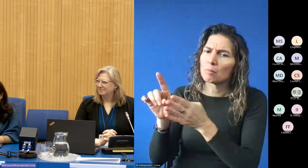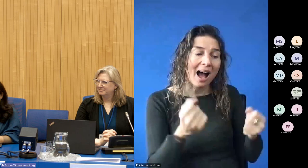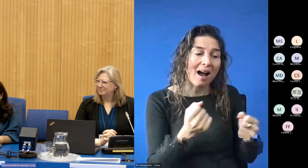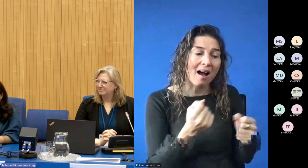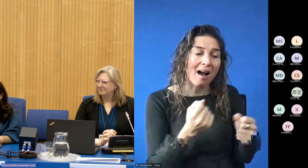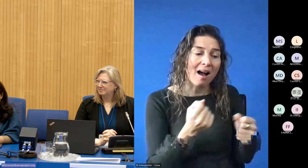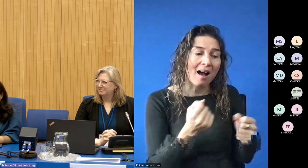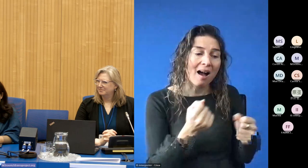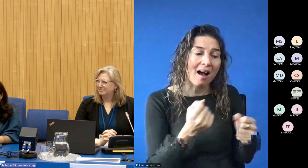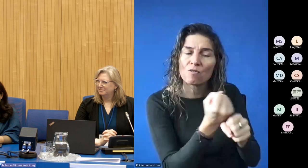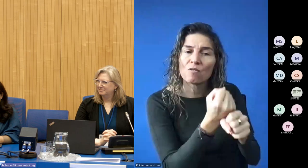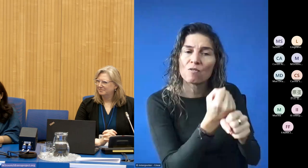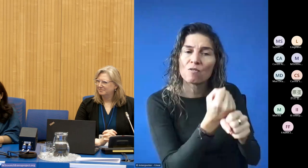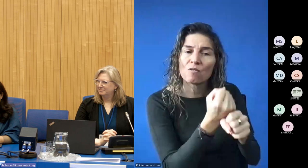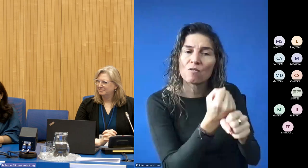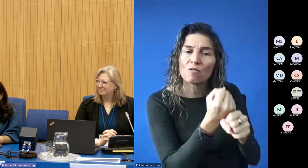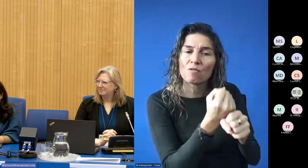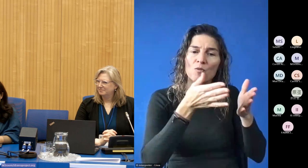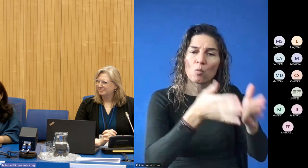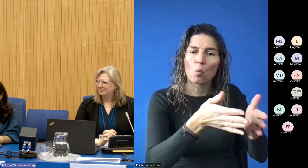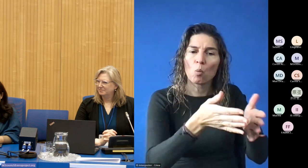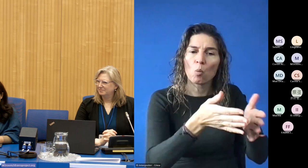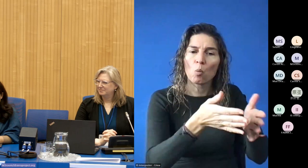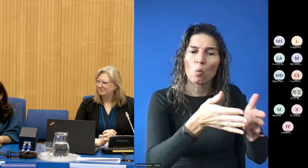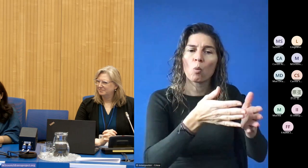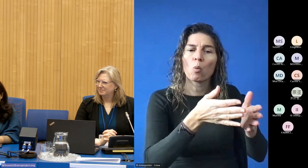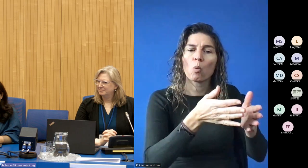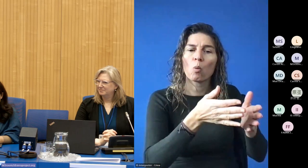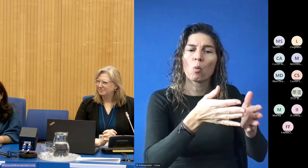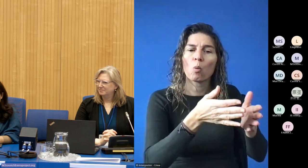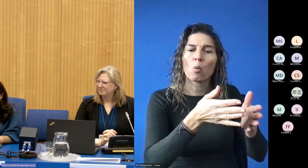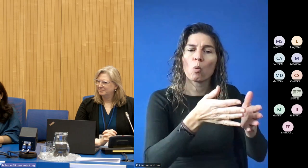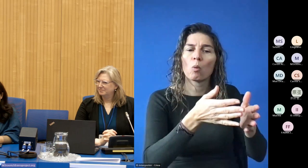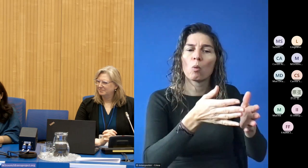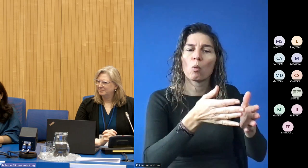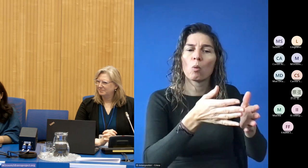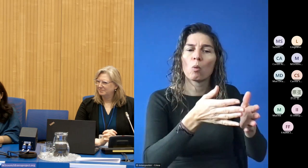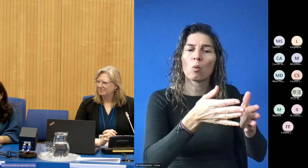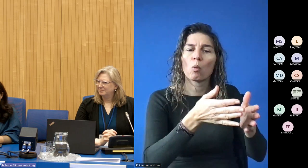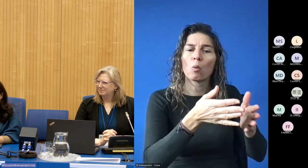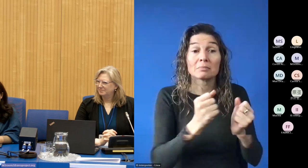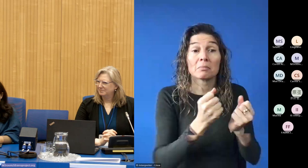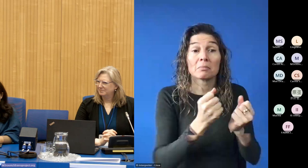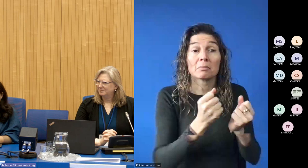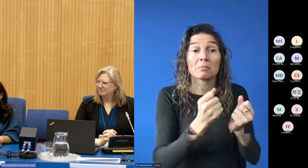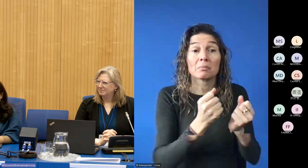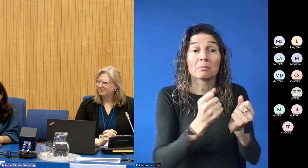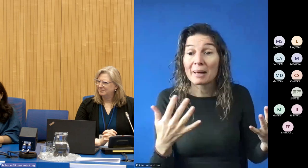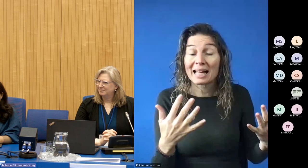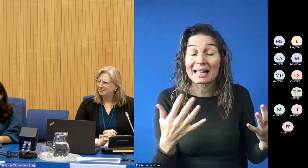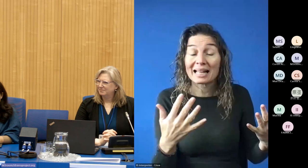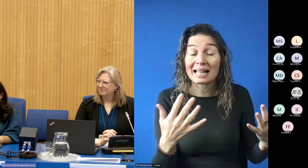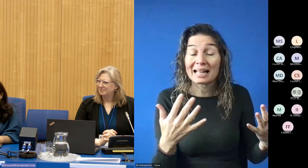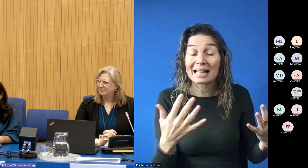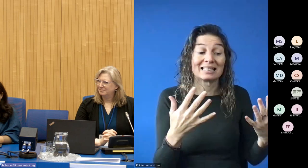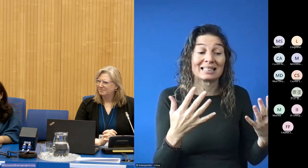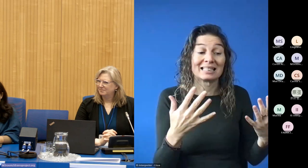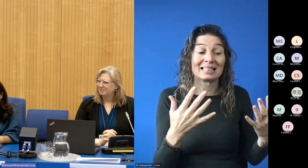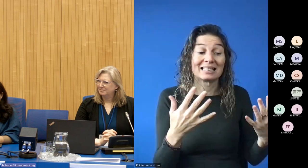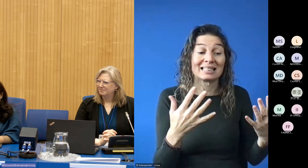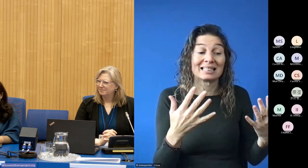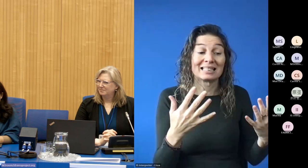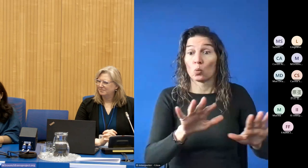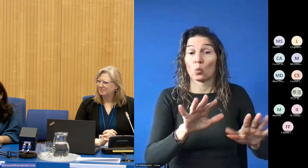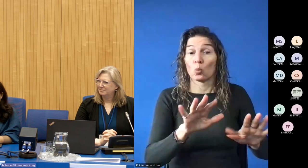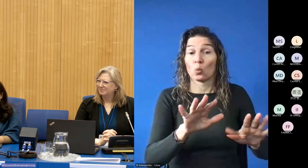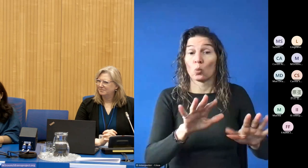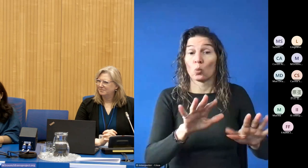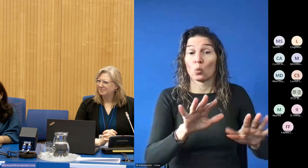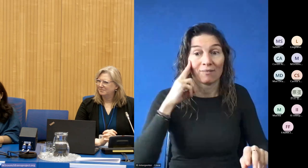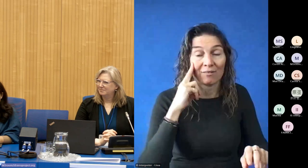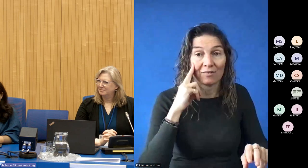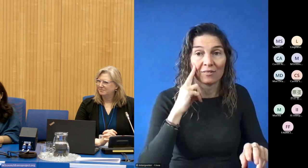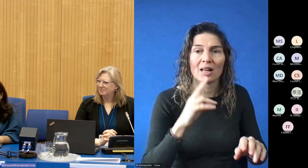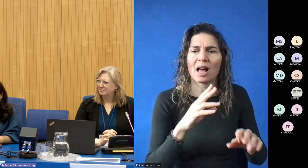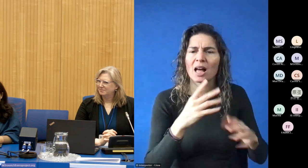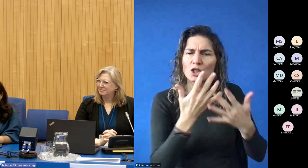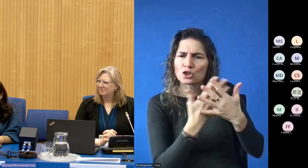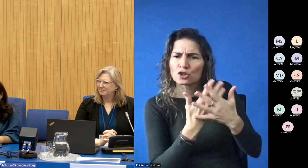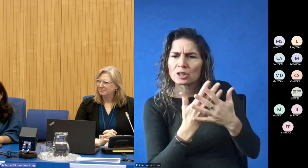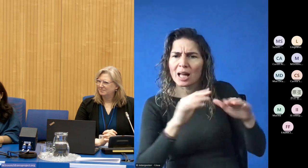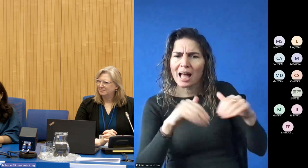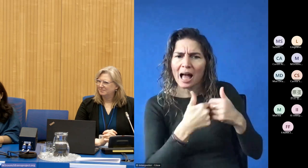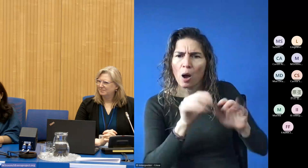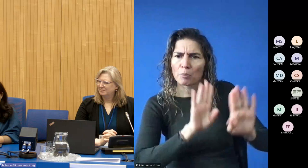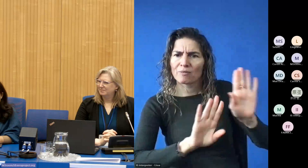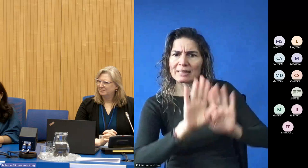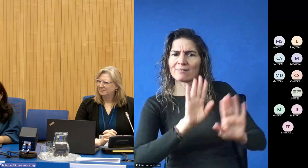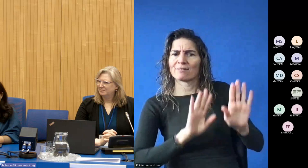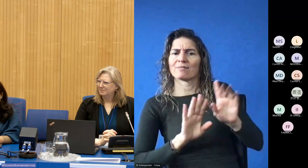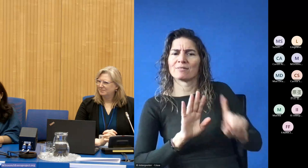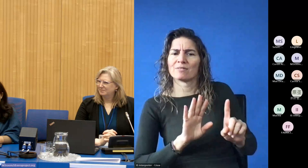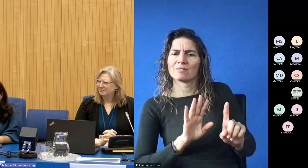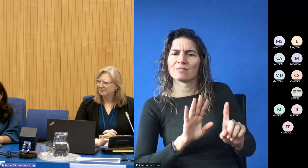so we can prevent many people becoming deaf. I see we are focusing . We were